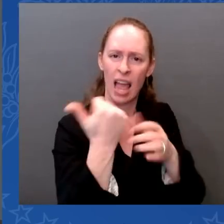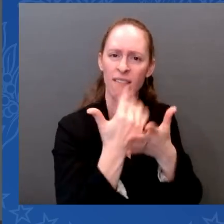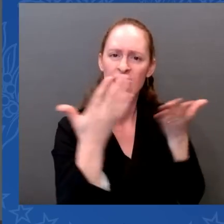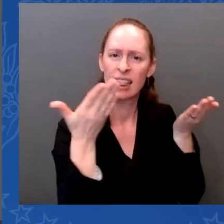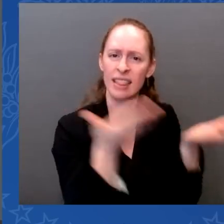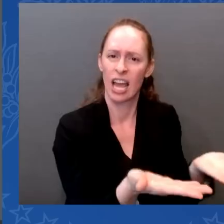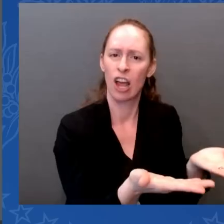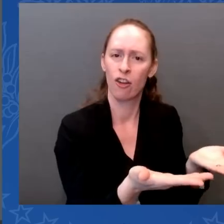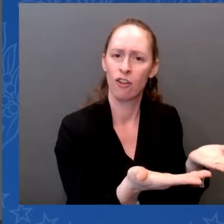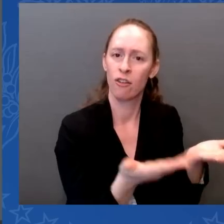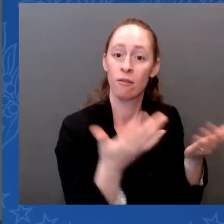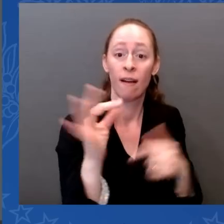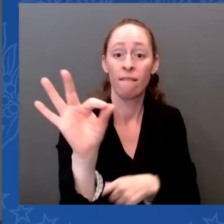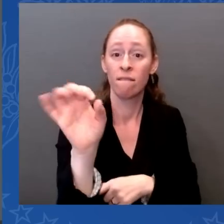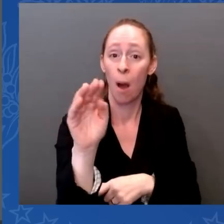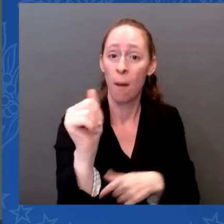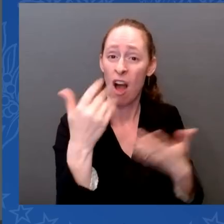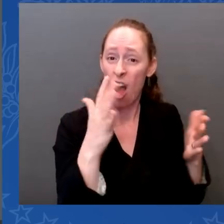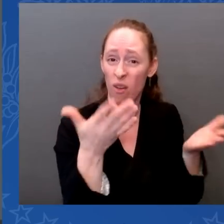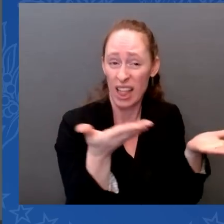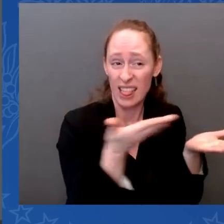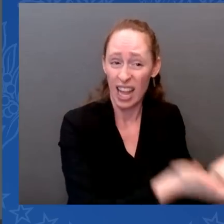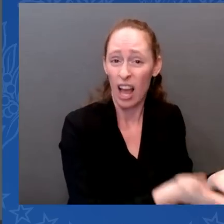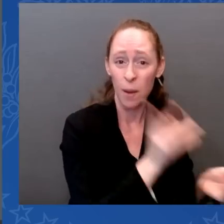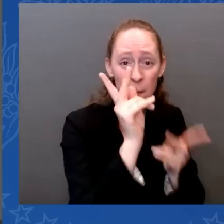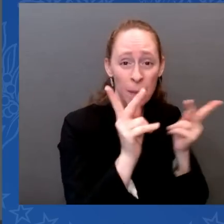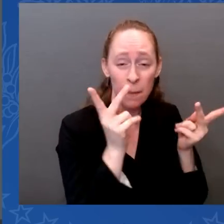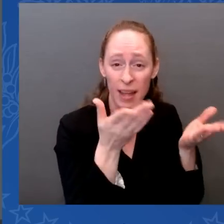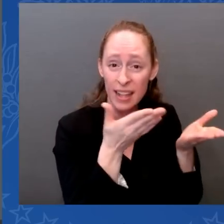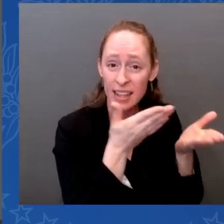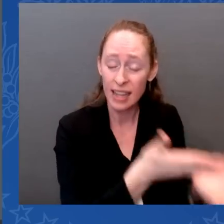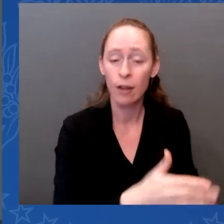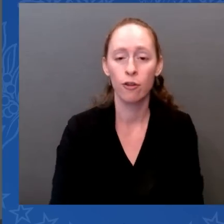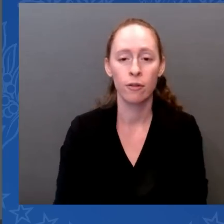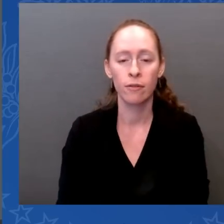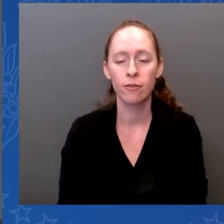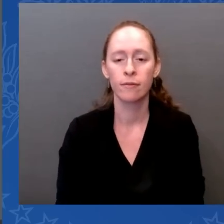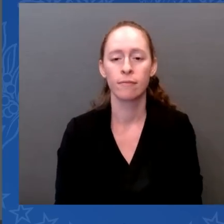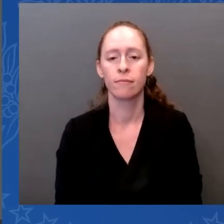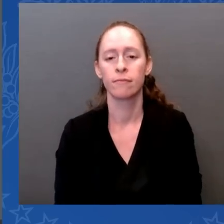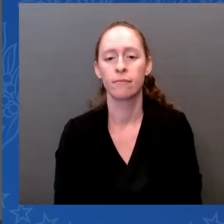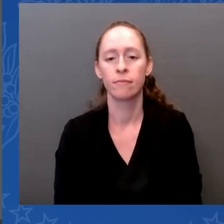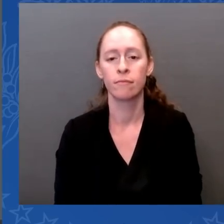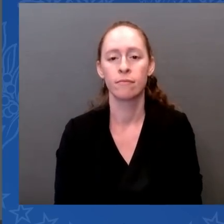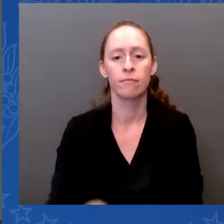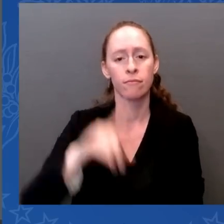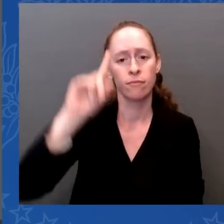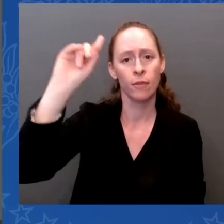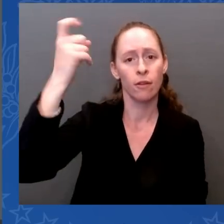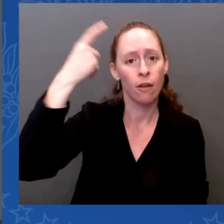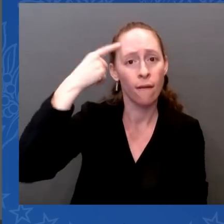with another 2,000 Guard coming from other states. FEMA is also proposing --